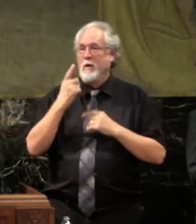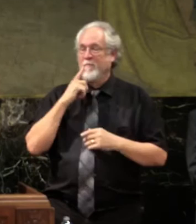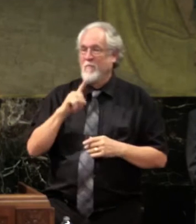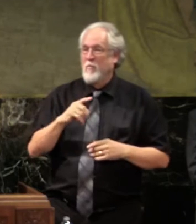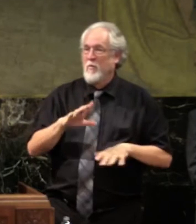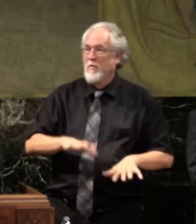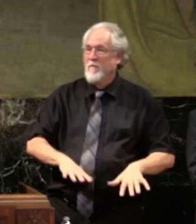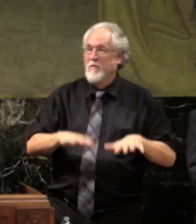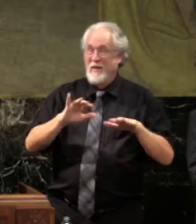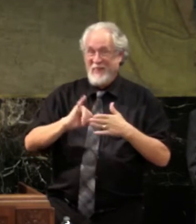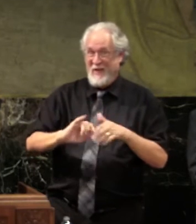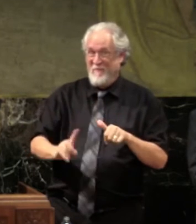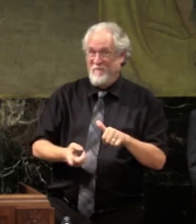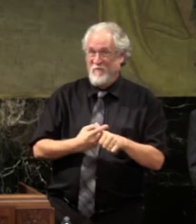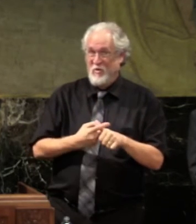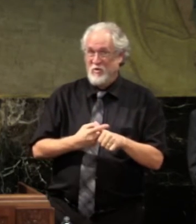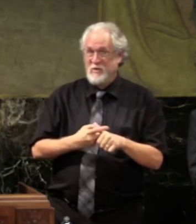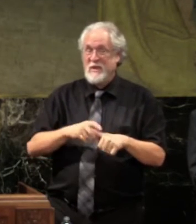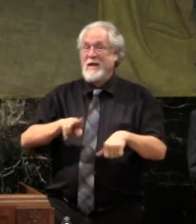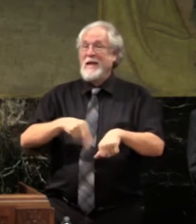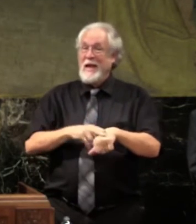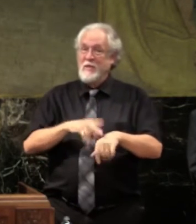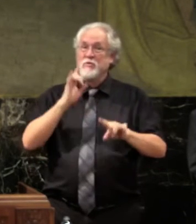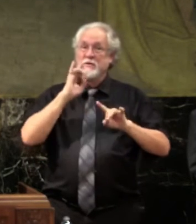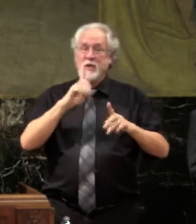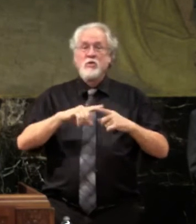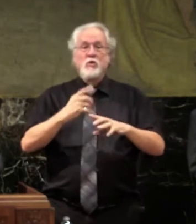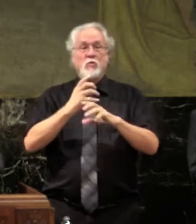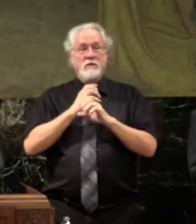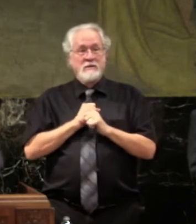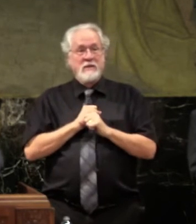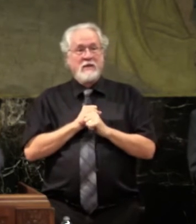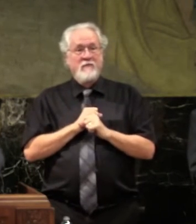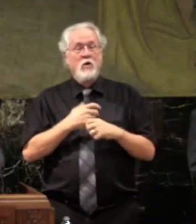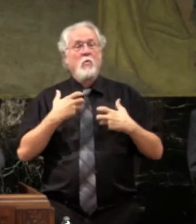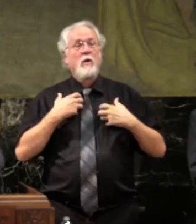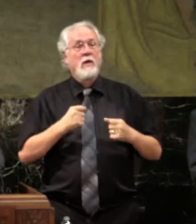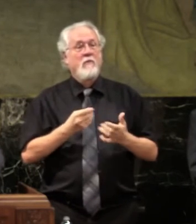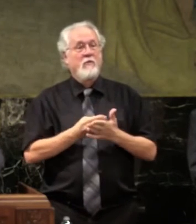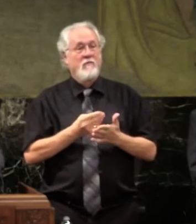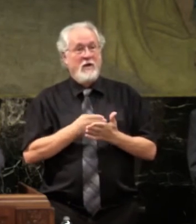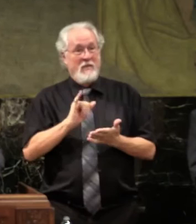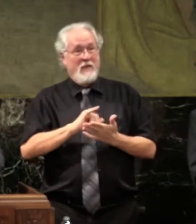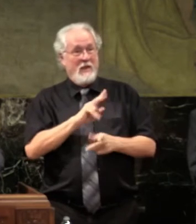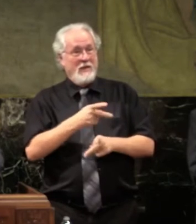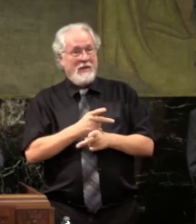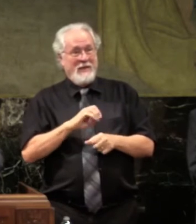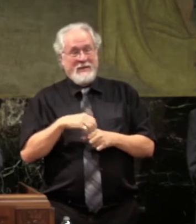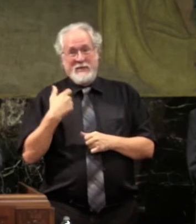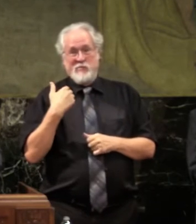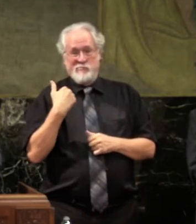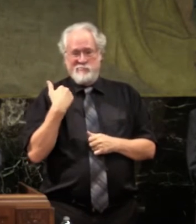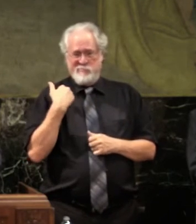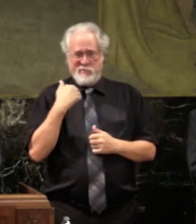the first natural disaster to receive recovery funding of this type in recent memory where Congress has not